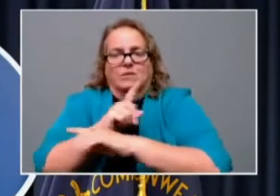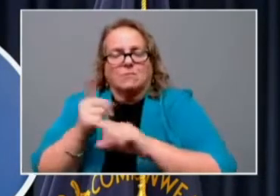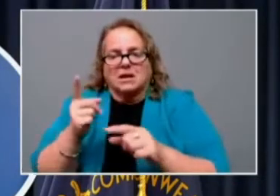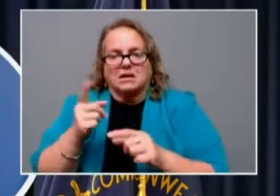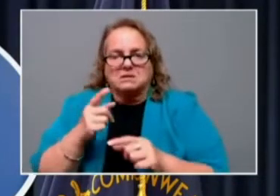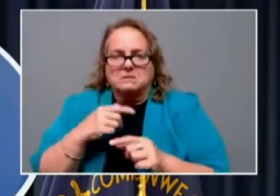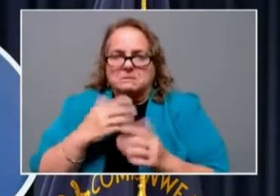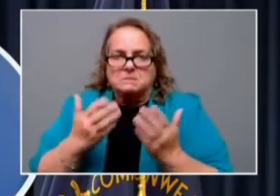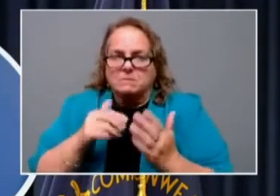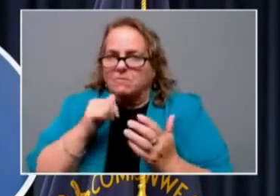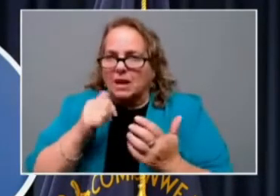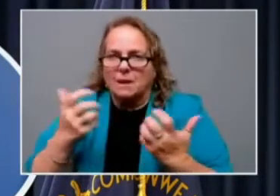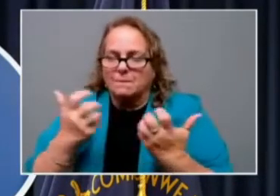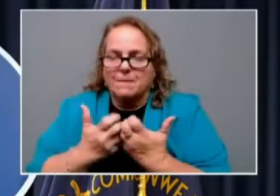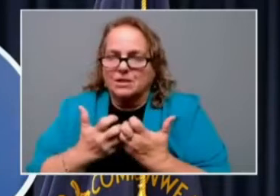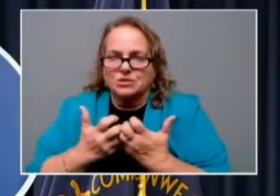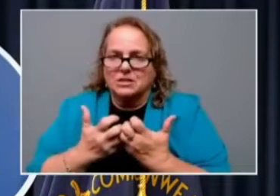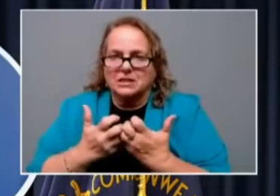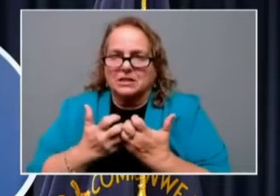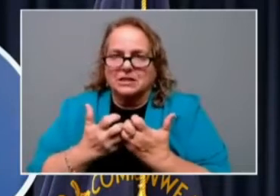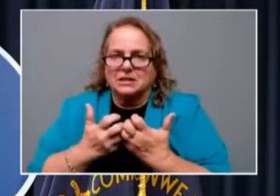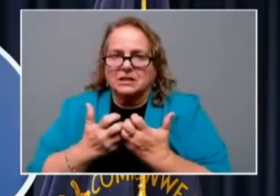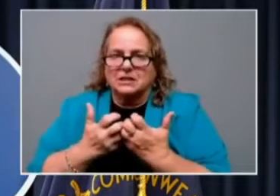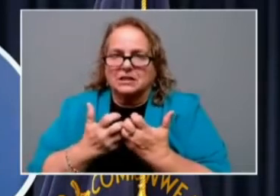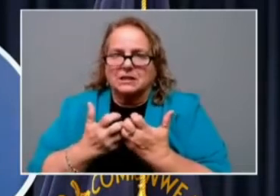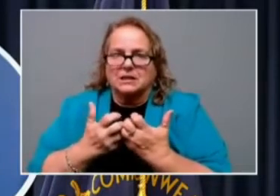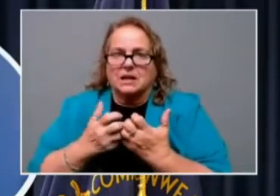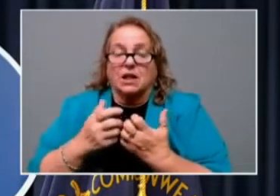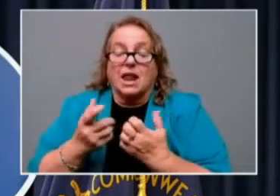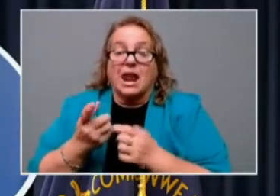we've had last week, which was suppressed by the holiday weekend. The